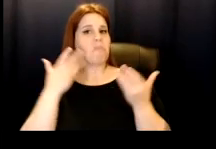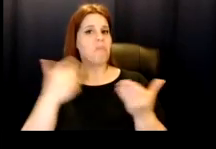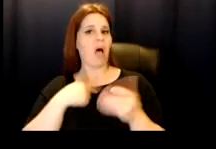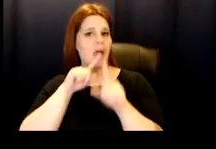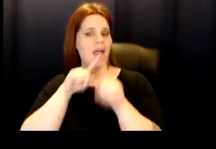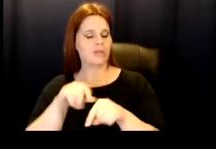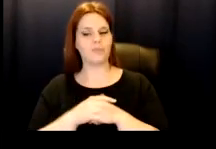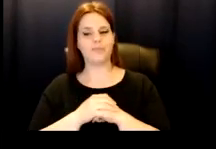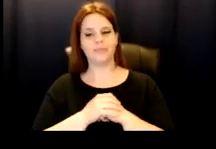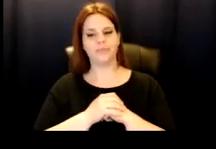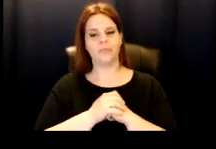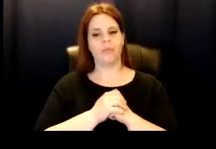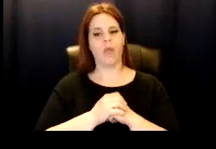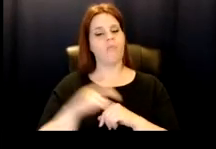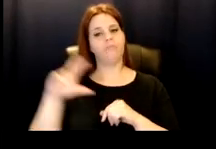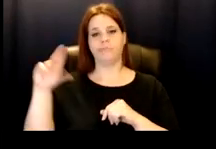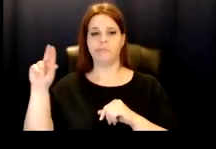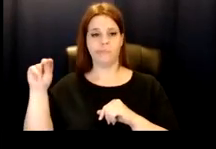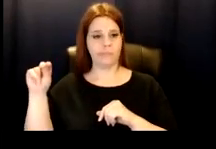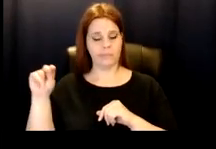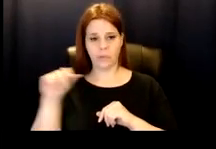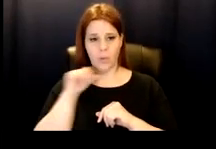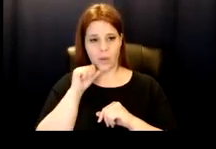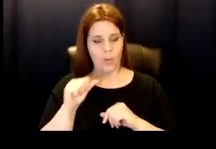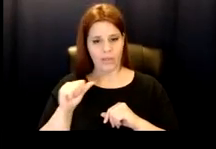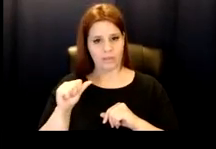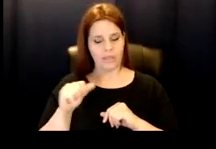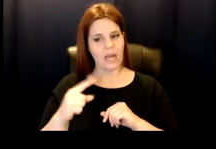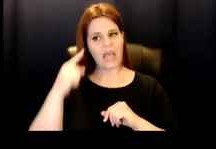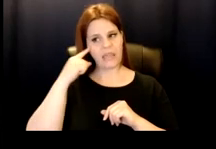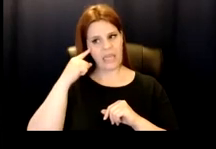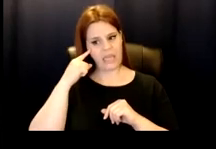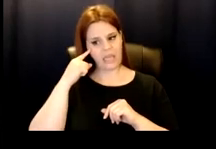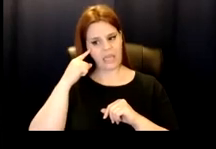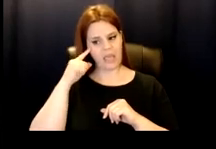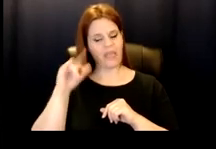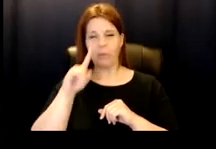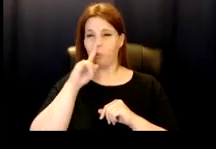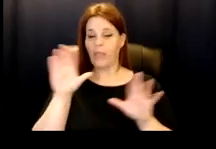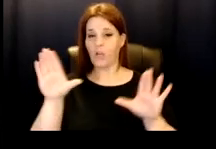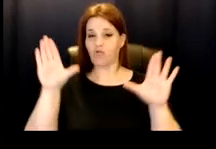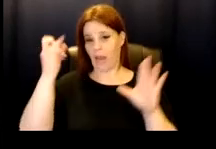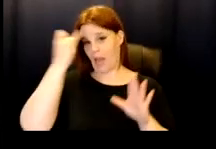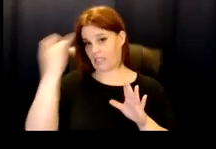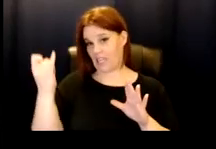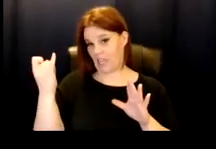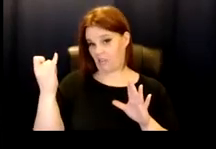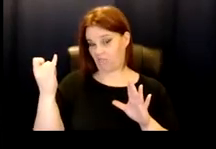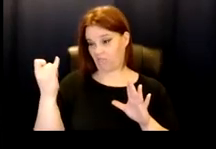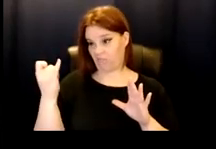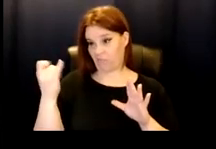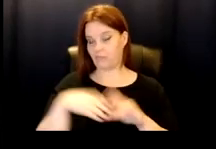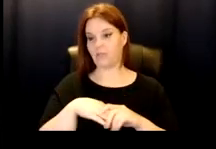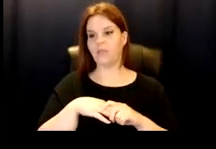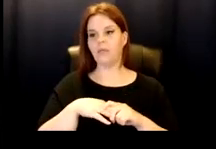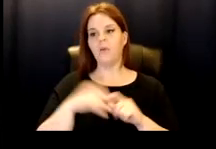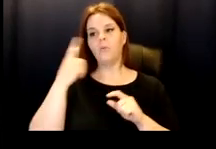No, there wasn't. I think that's a really great idea though because the whole issue